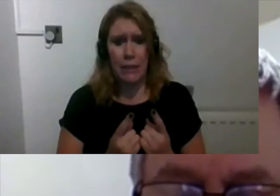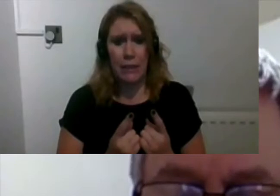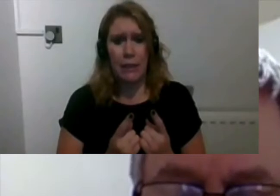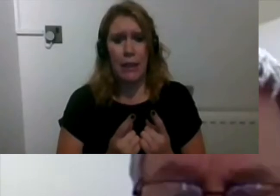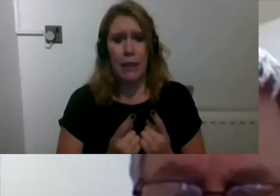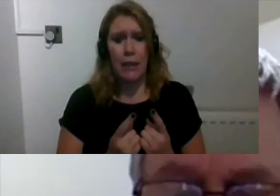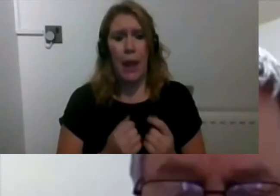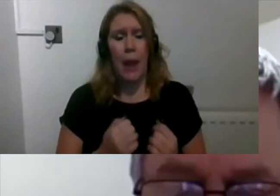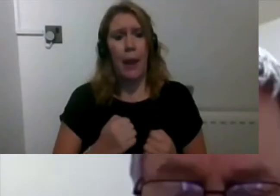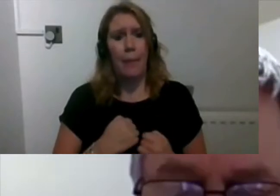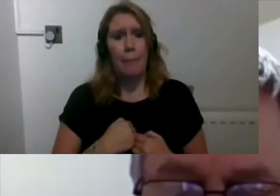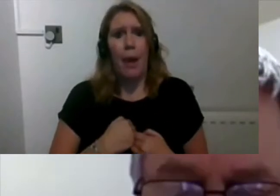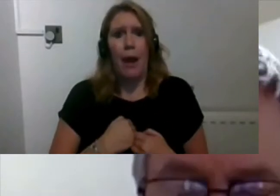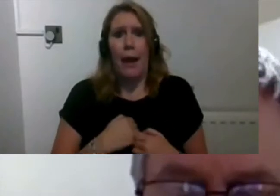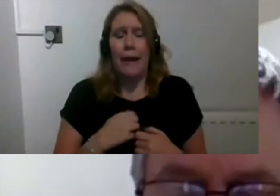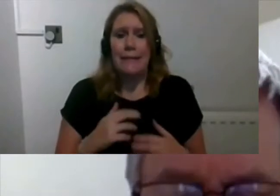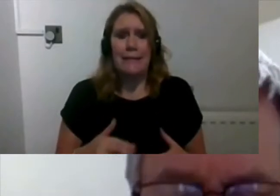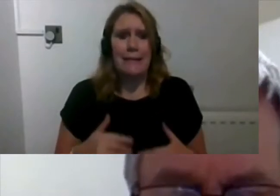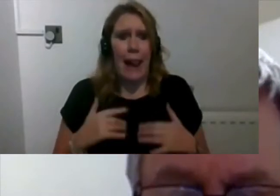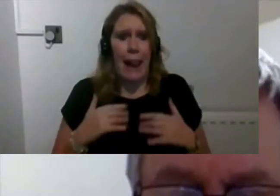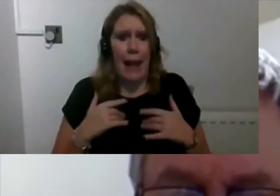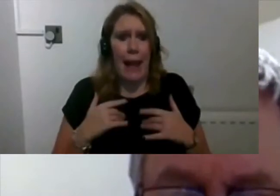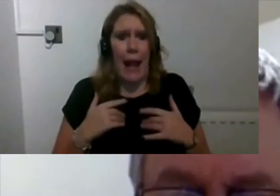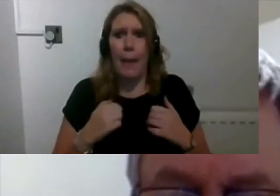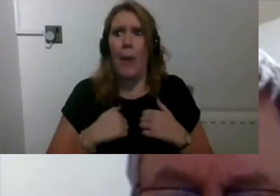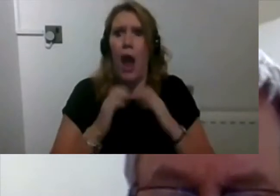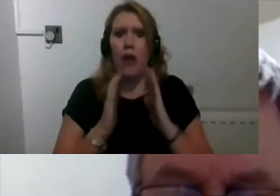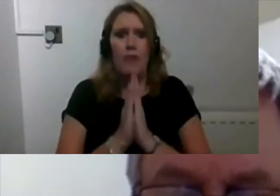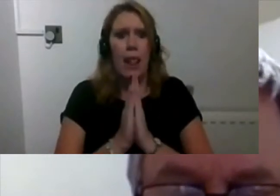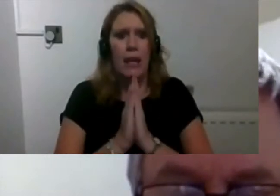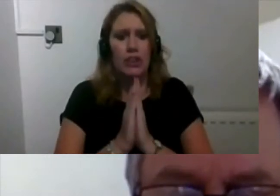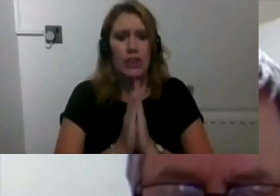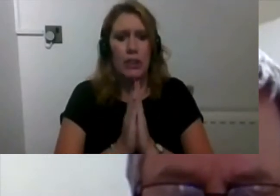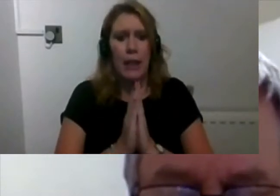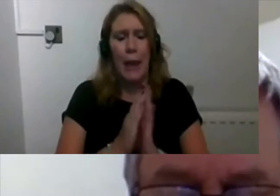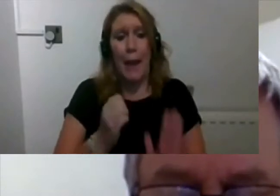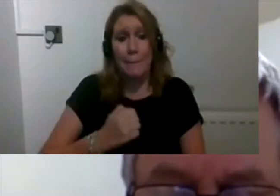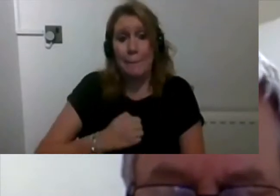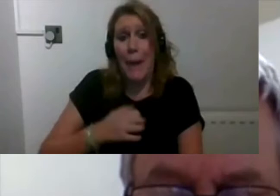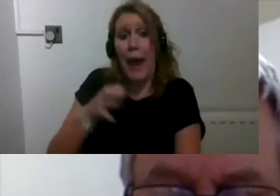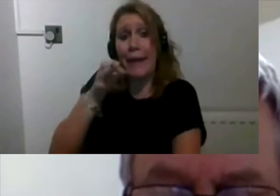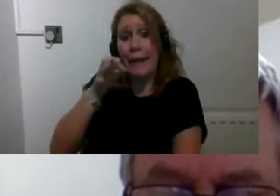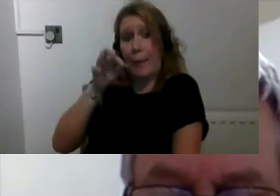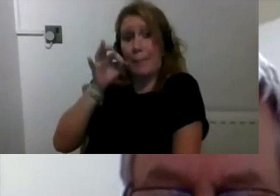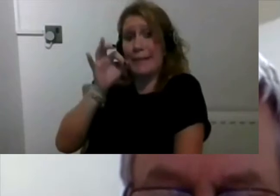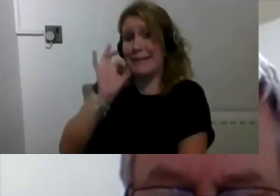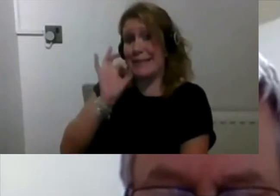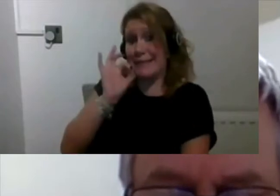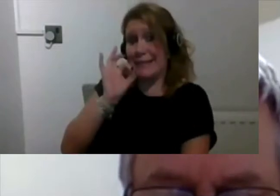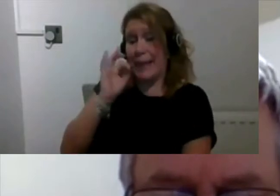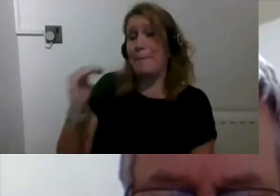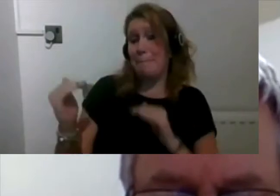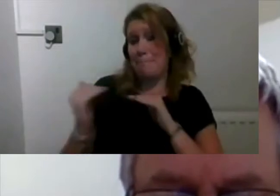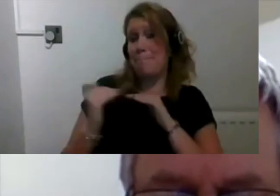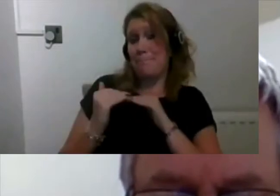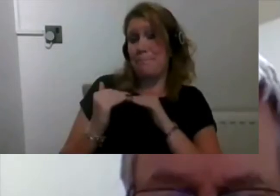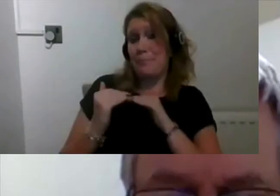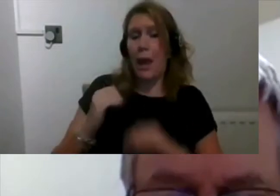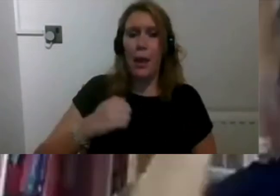my thing. My my dingaling, my religion,